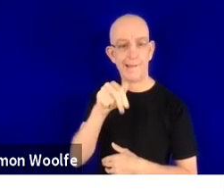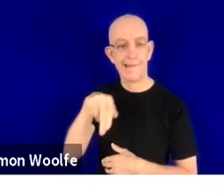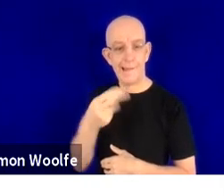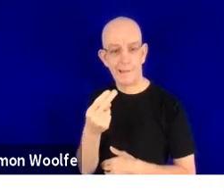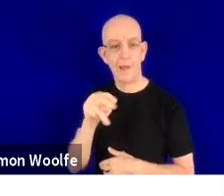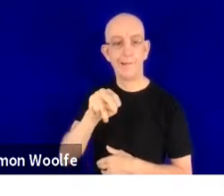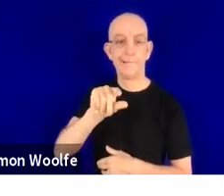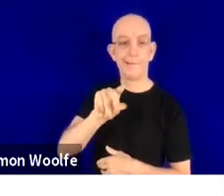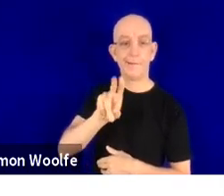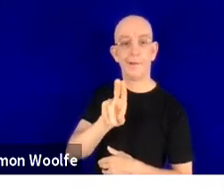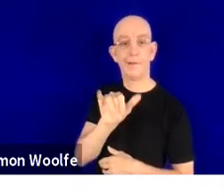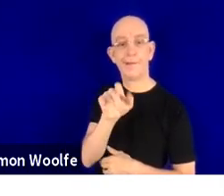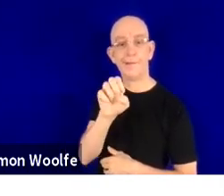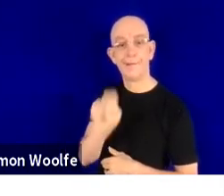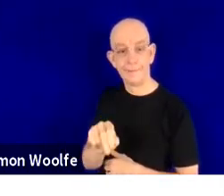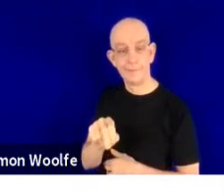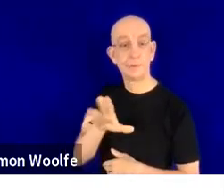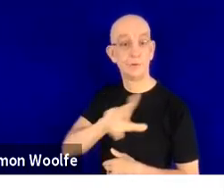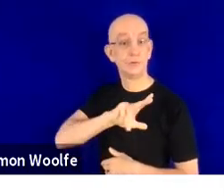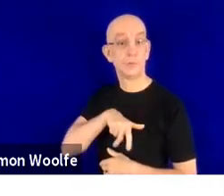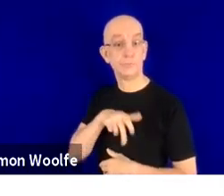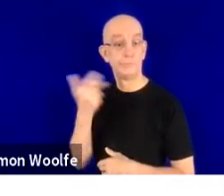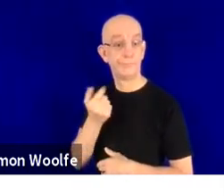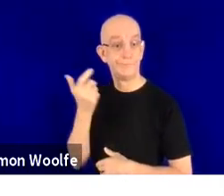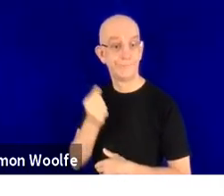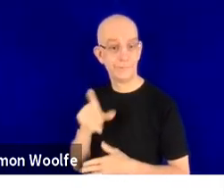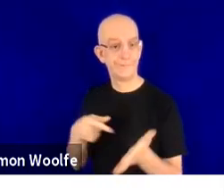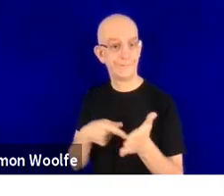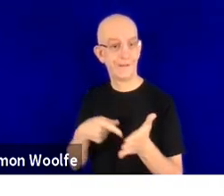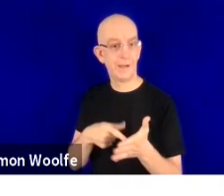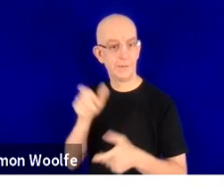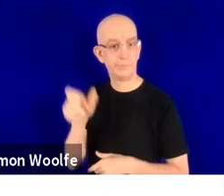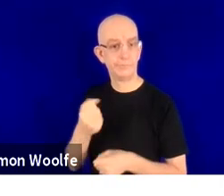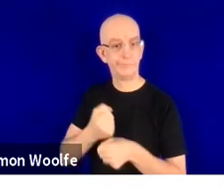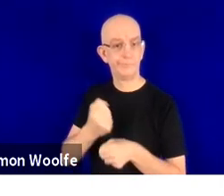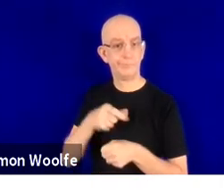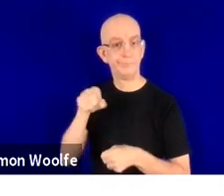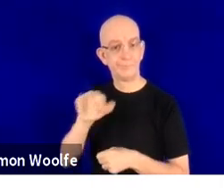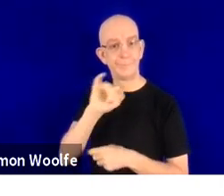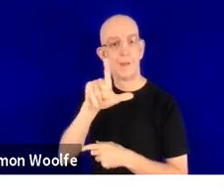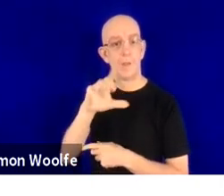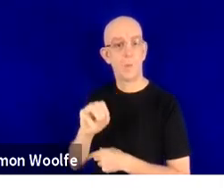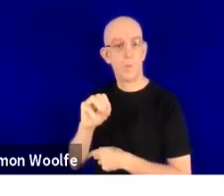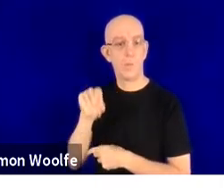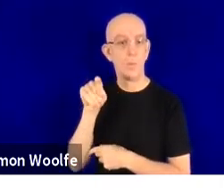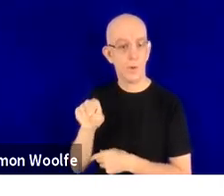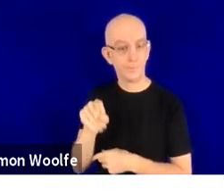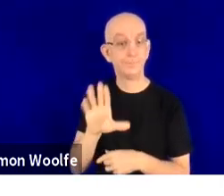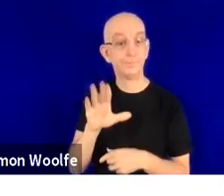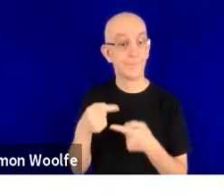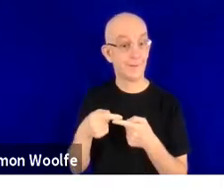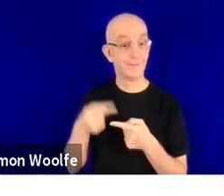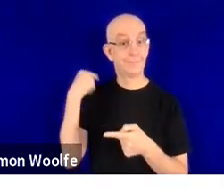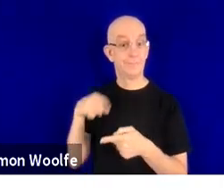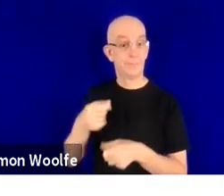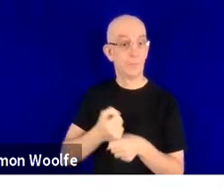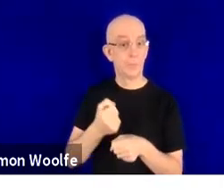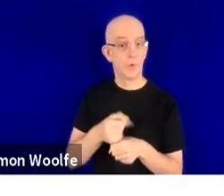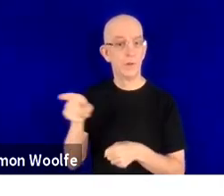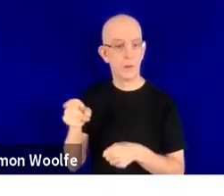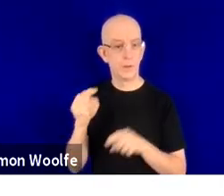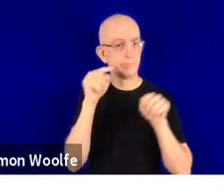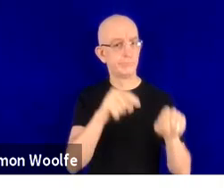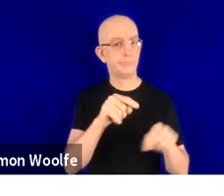Prior to her current post, she worked in the ILO Regional Office for Asia and Pacific in Bangkok, holding a Master's degree in Economics from the University of London